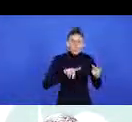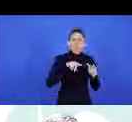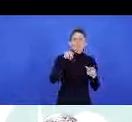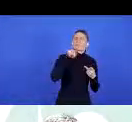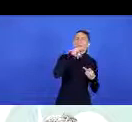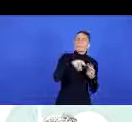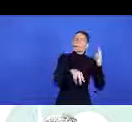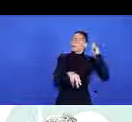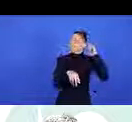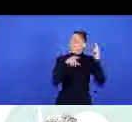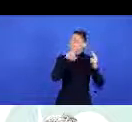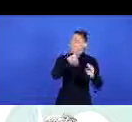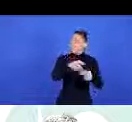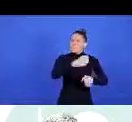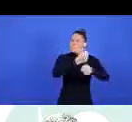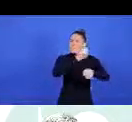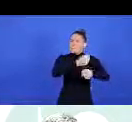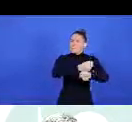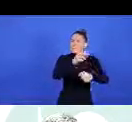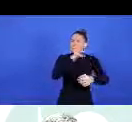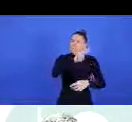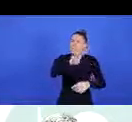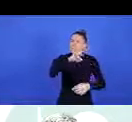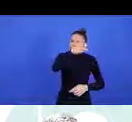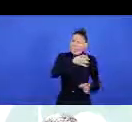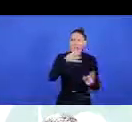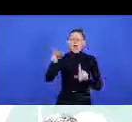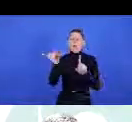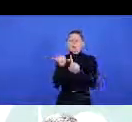options we have. Read the instructions, check the